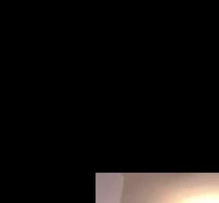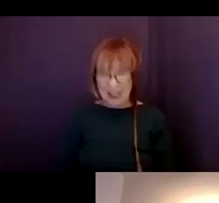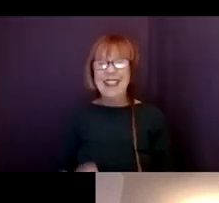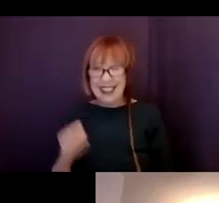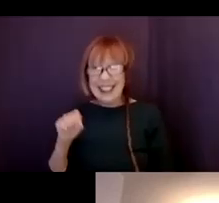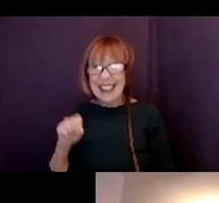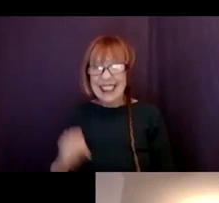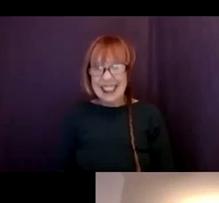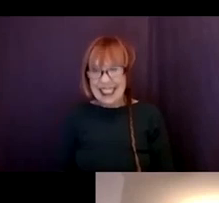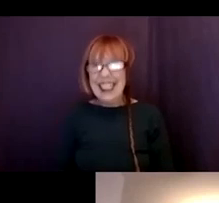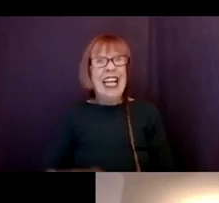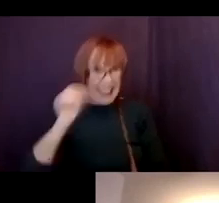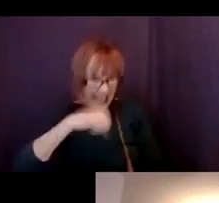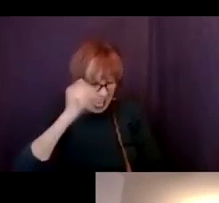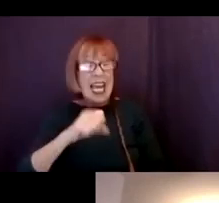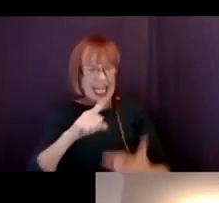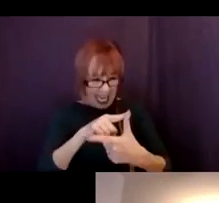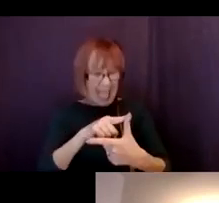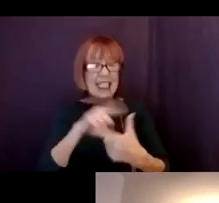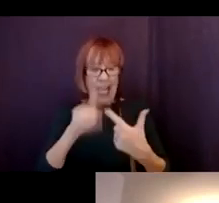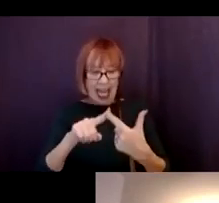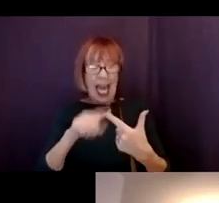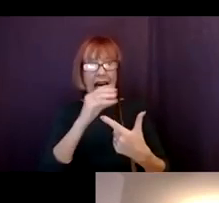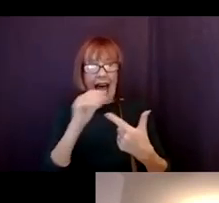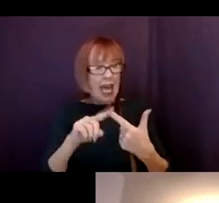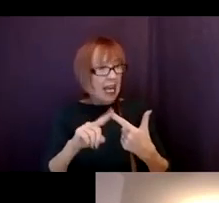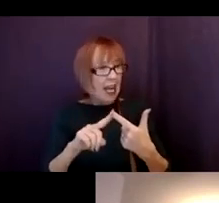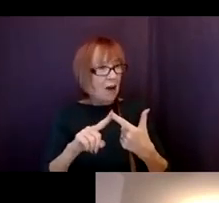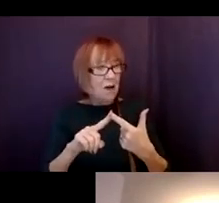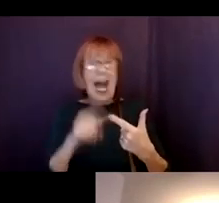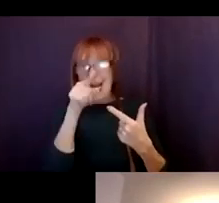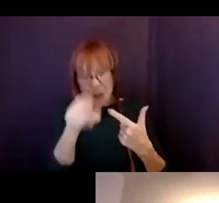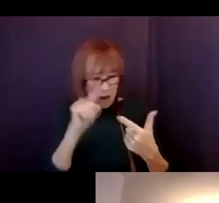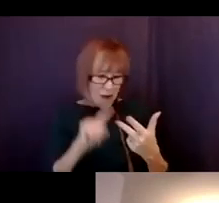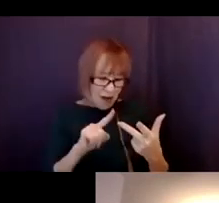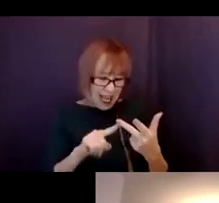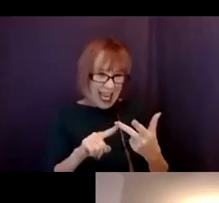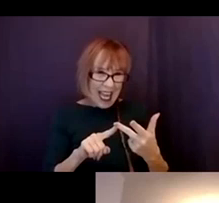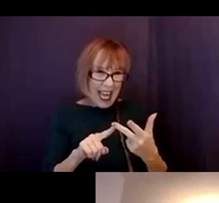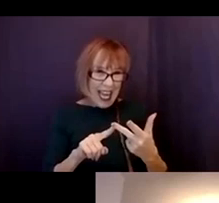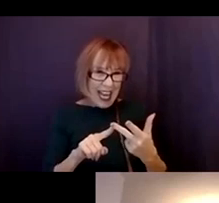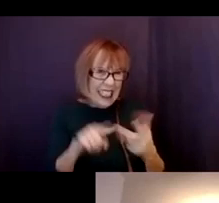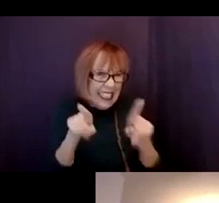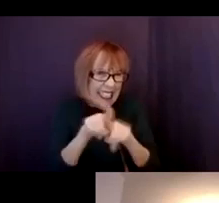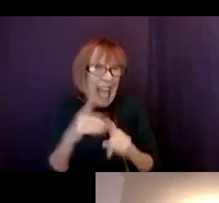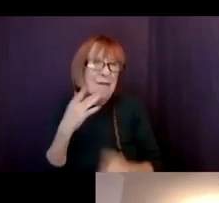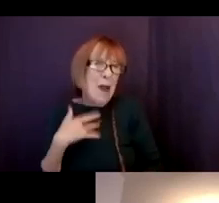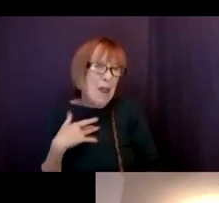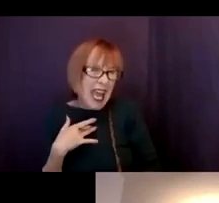RANJANI - And we have the same birthdays, with fireworks.